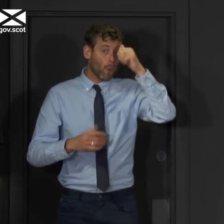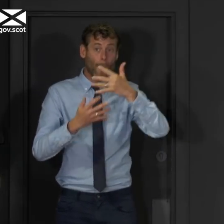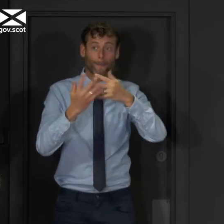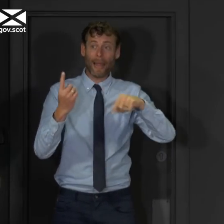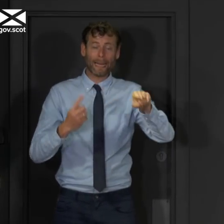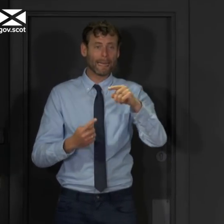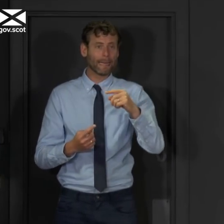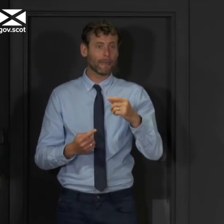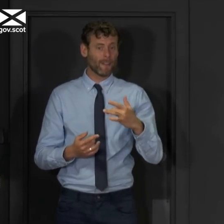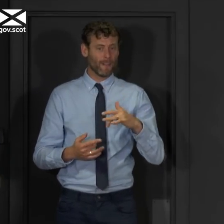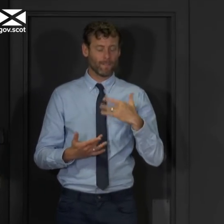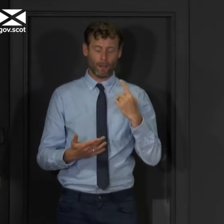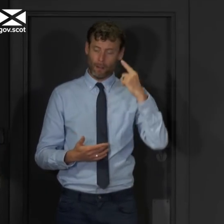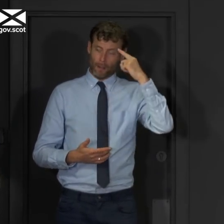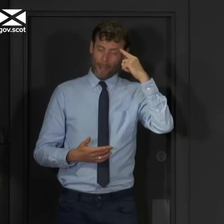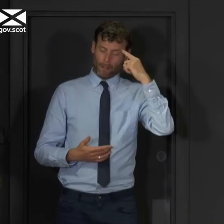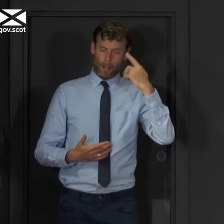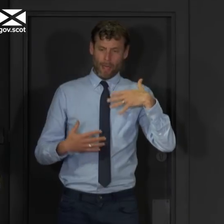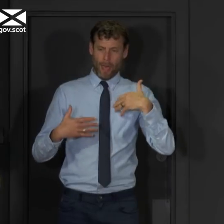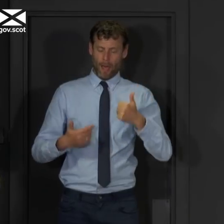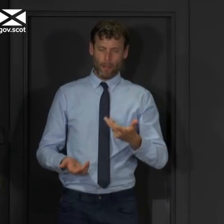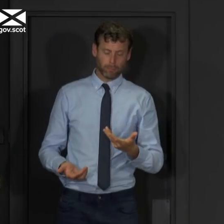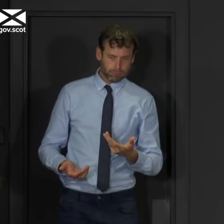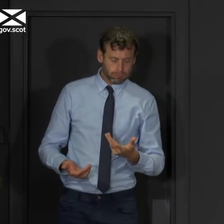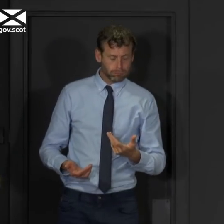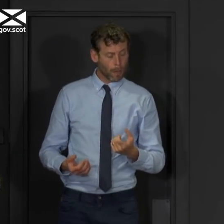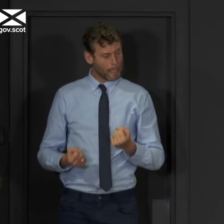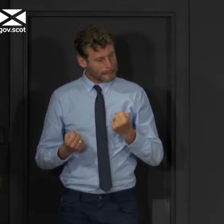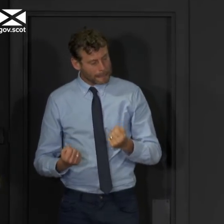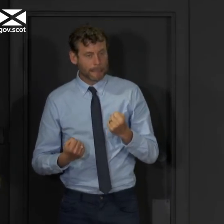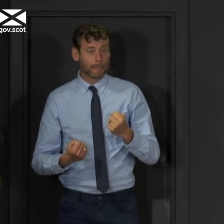not probably a single person, but we know that impact would be greater on those who